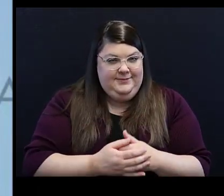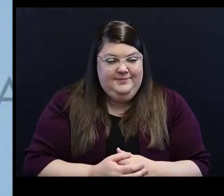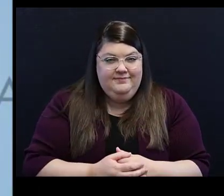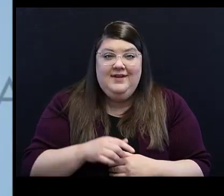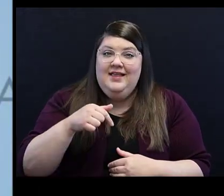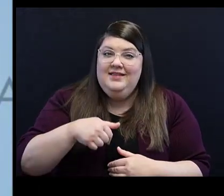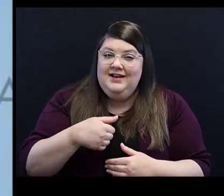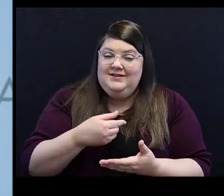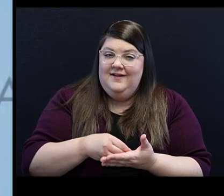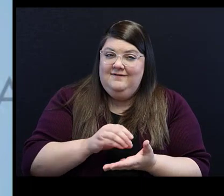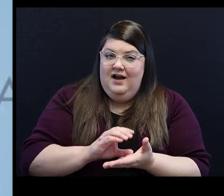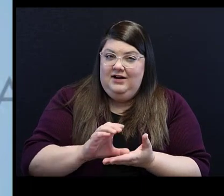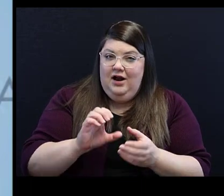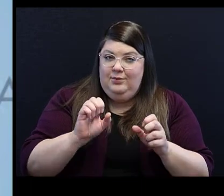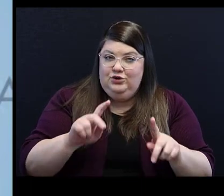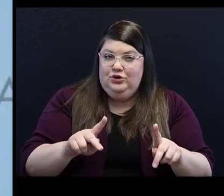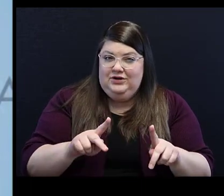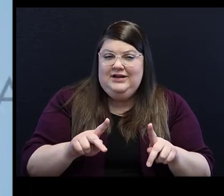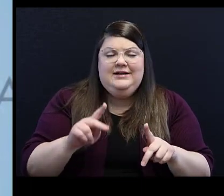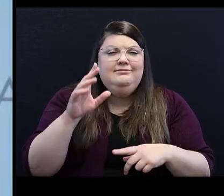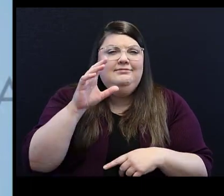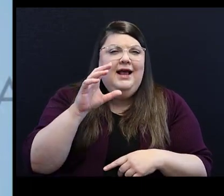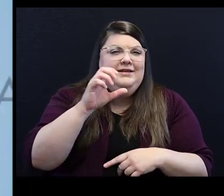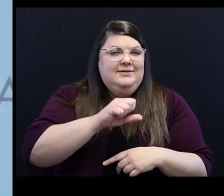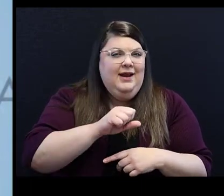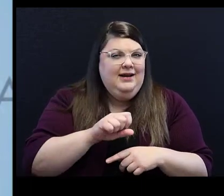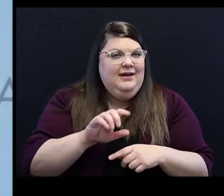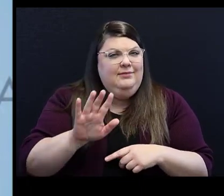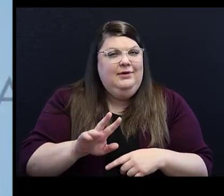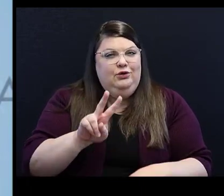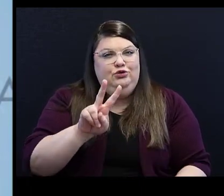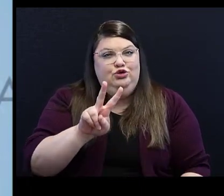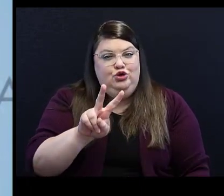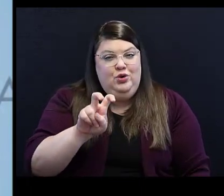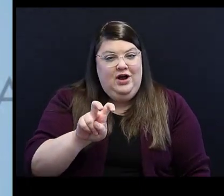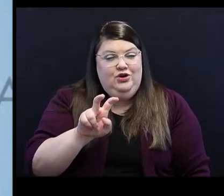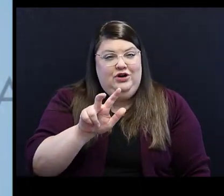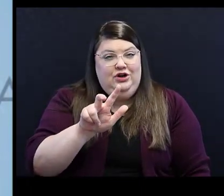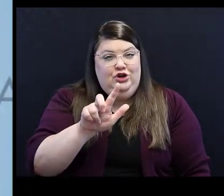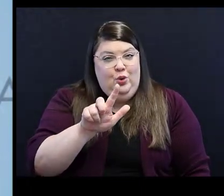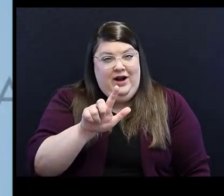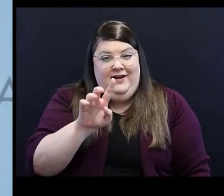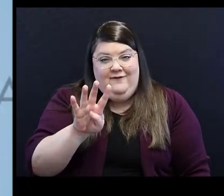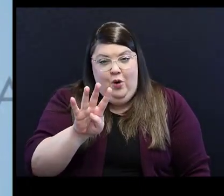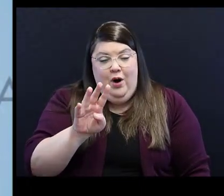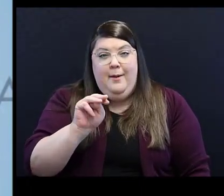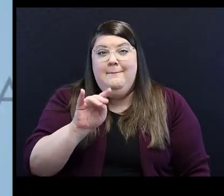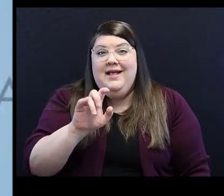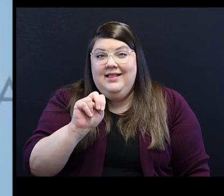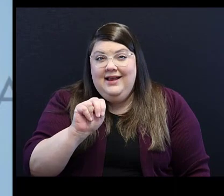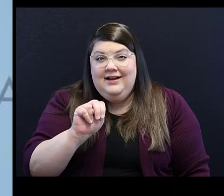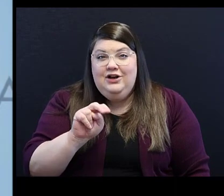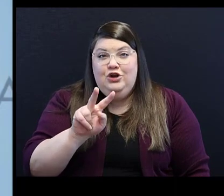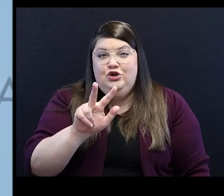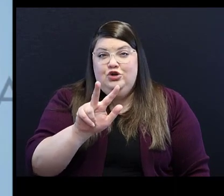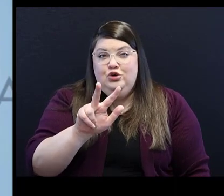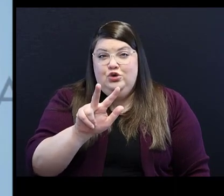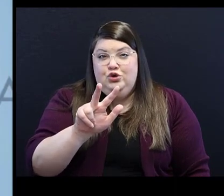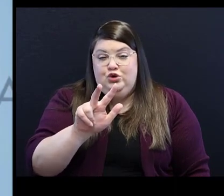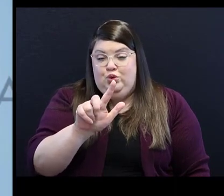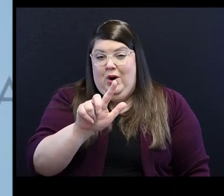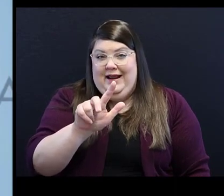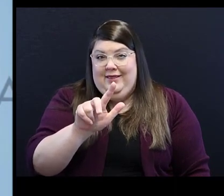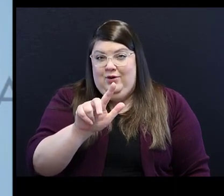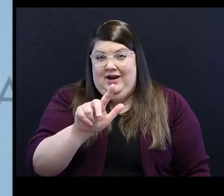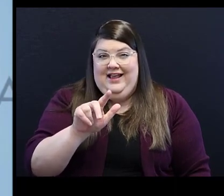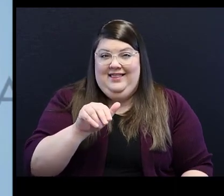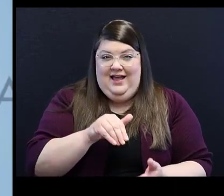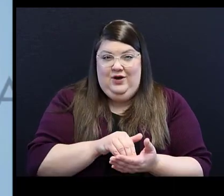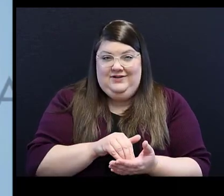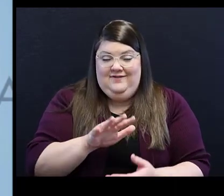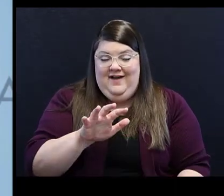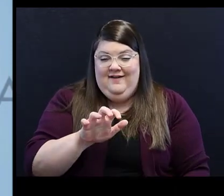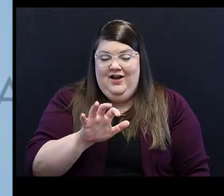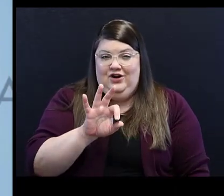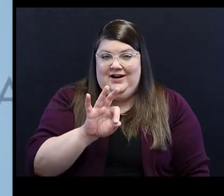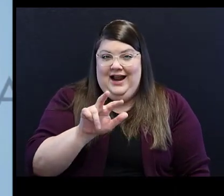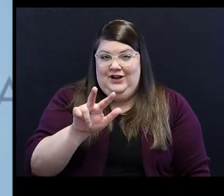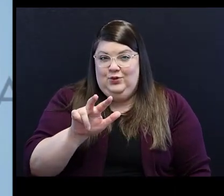This funding opportunity is estimated at $224,023,590.00.